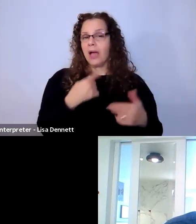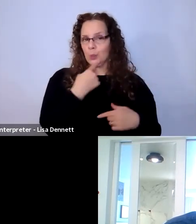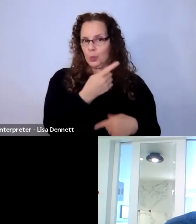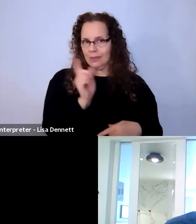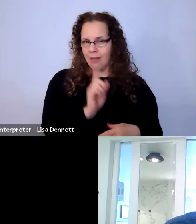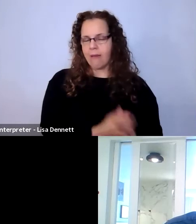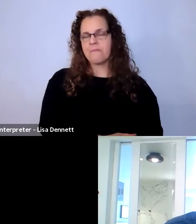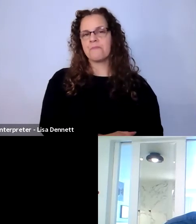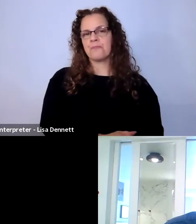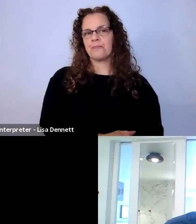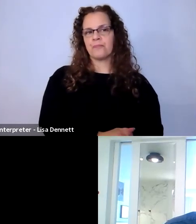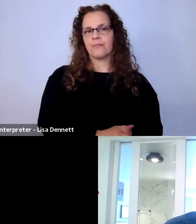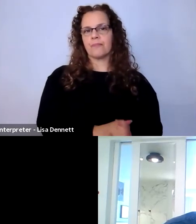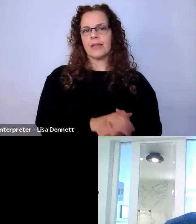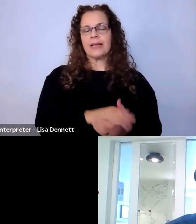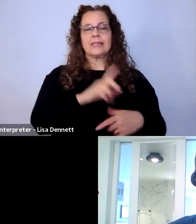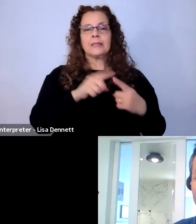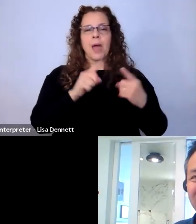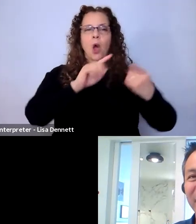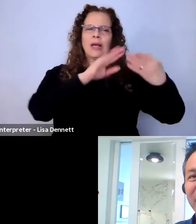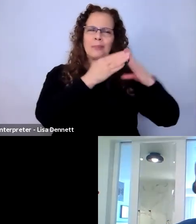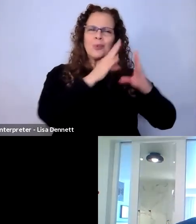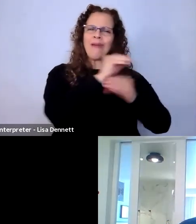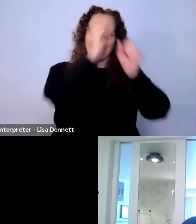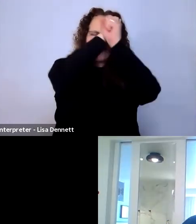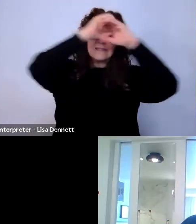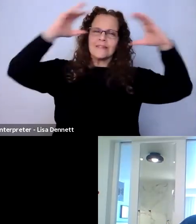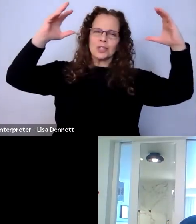it's all about vision and communities so start something if you feel like